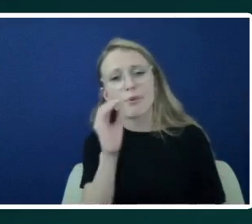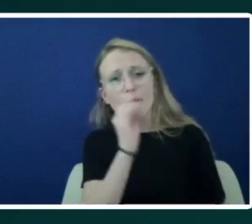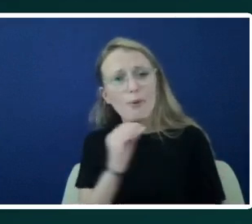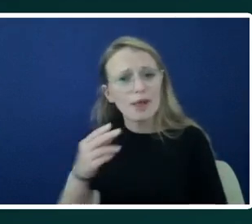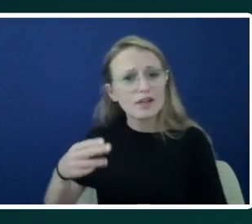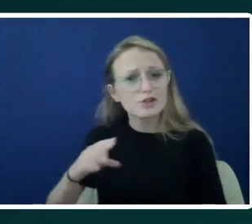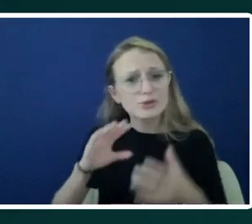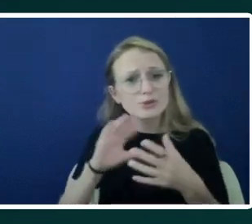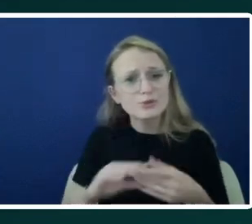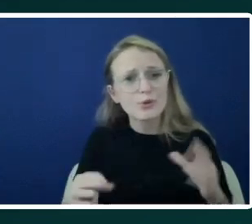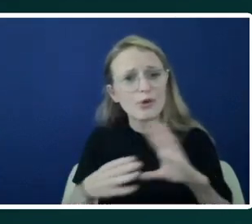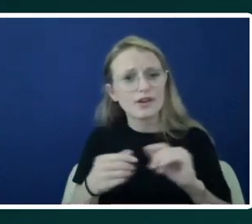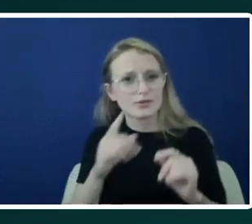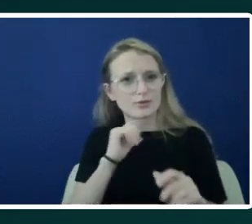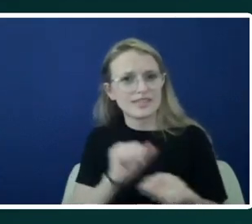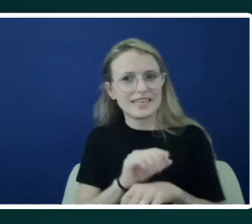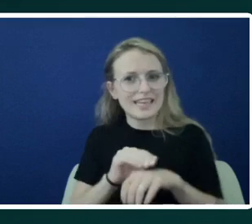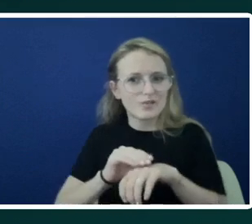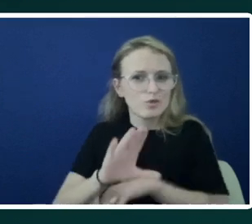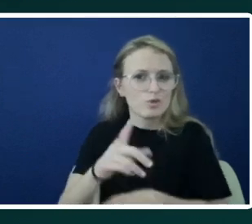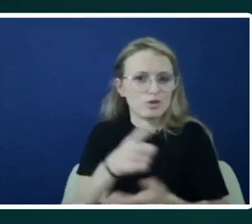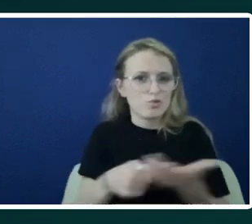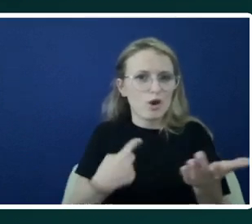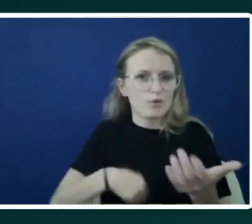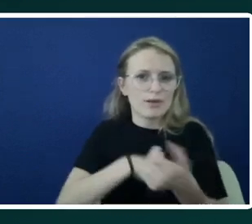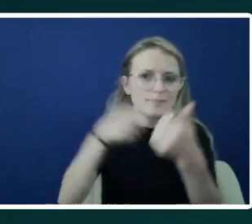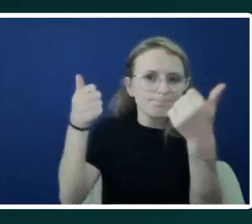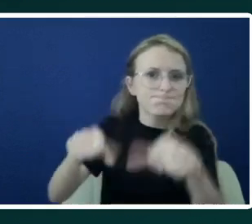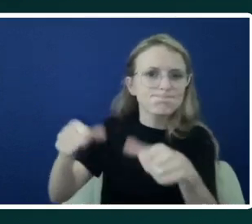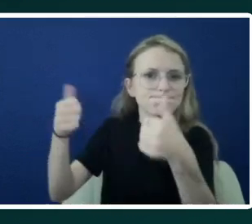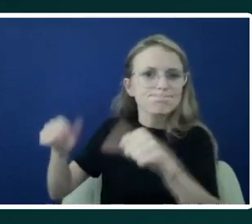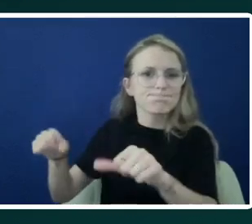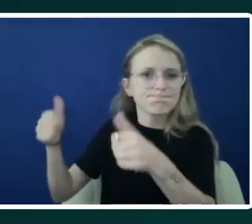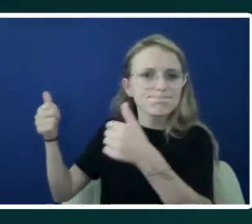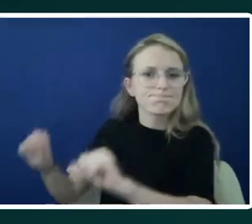that the stories that we're telling aren't from the perspective of the museum staff,